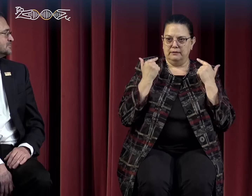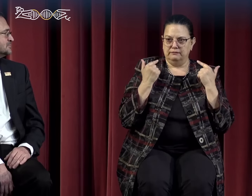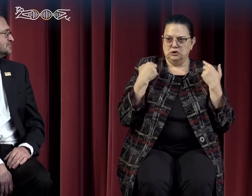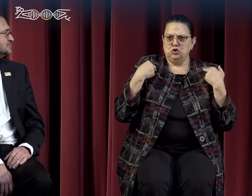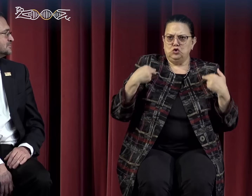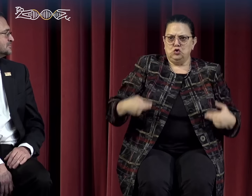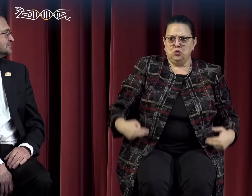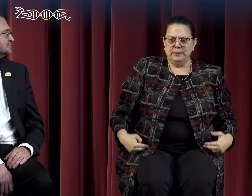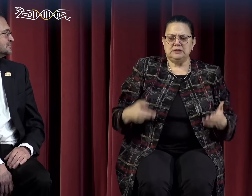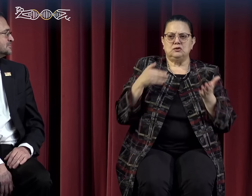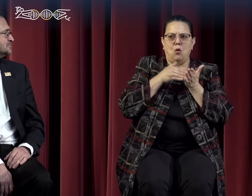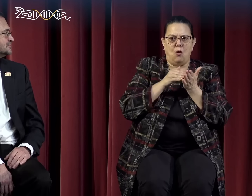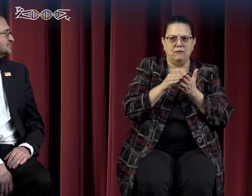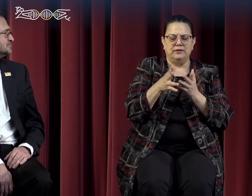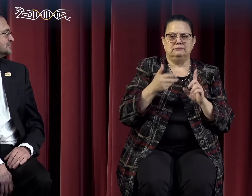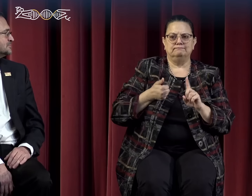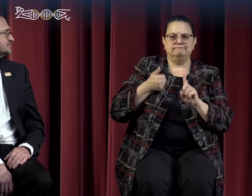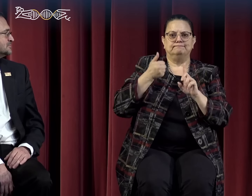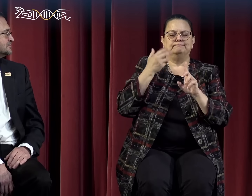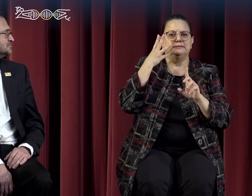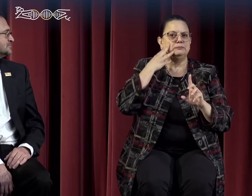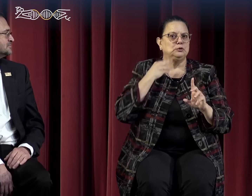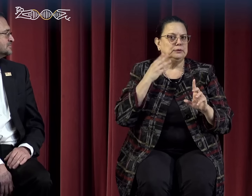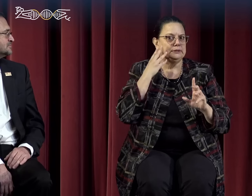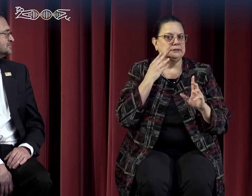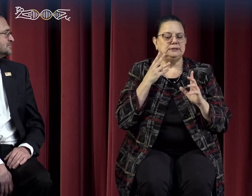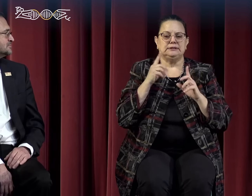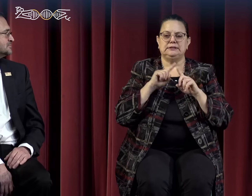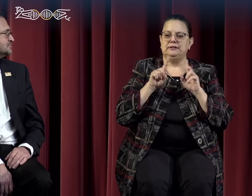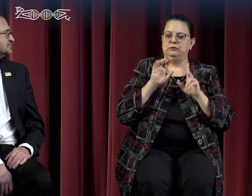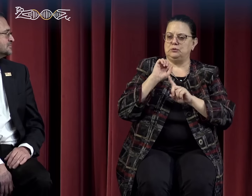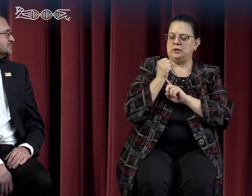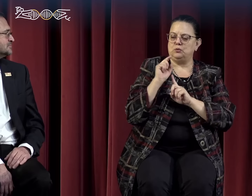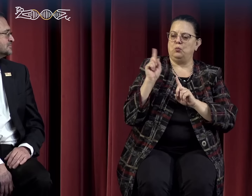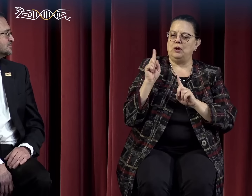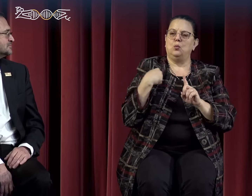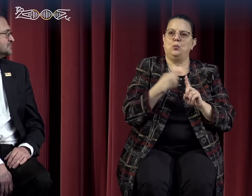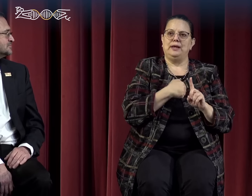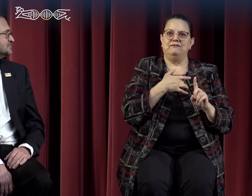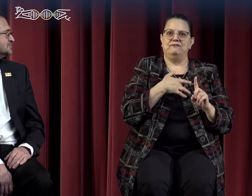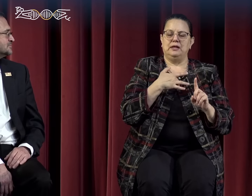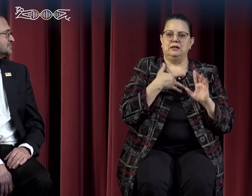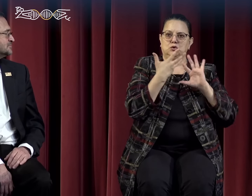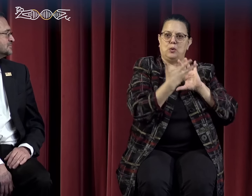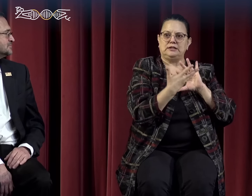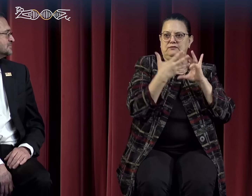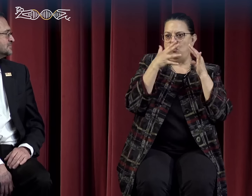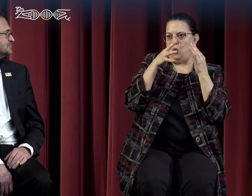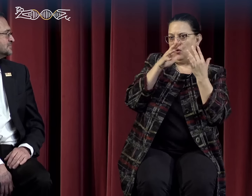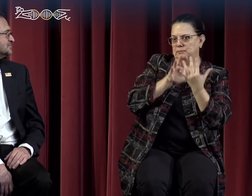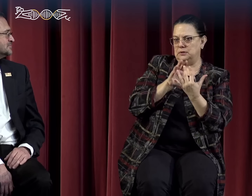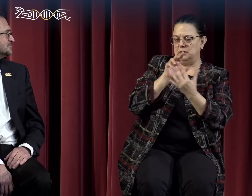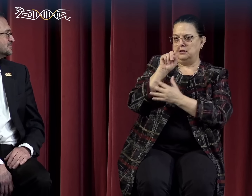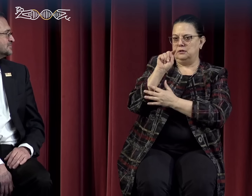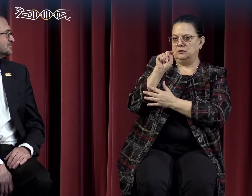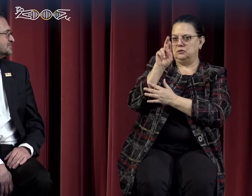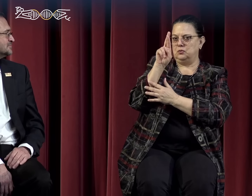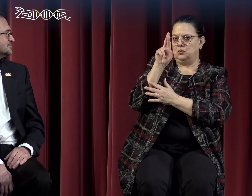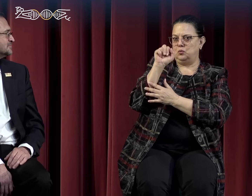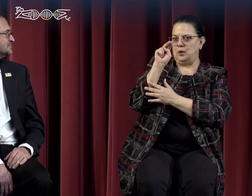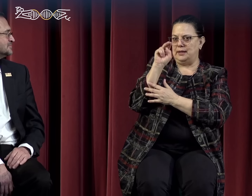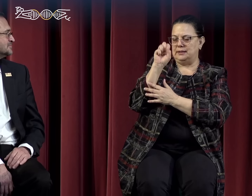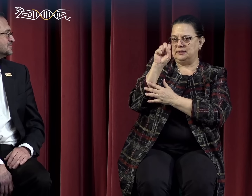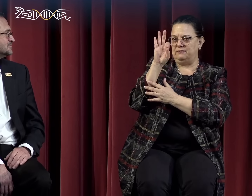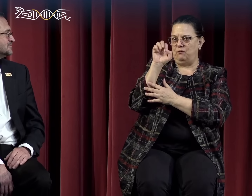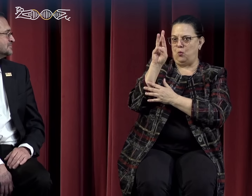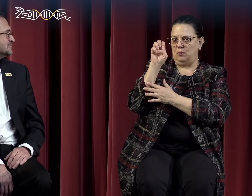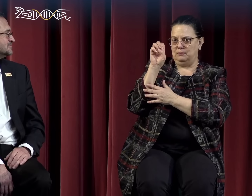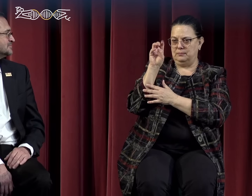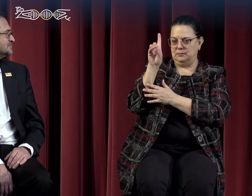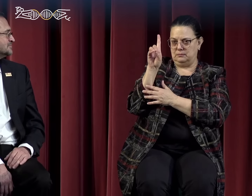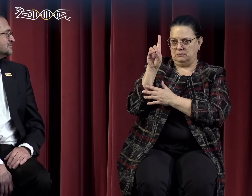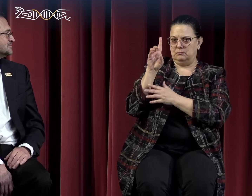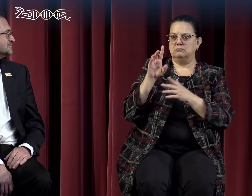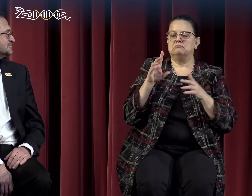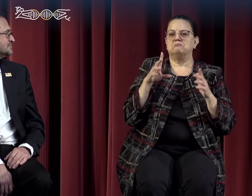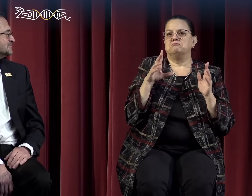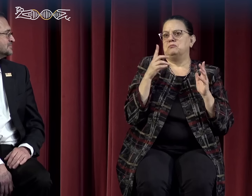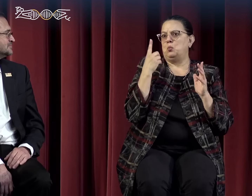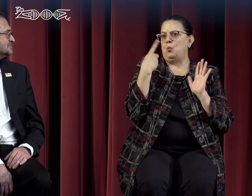In our lives as humans, we will nearly always experience something that